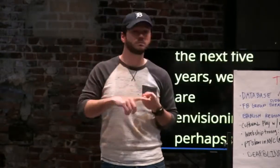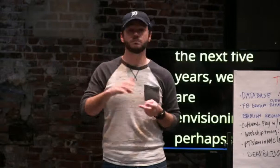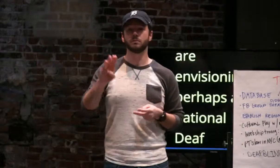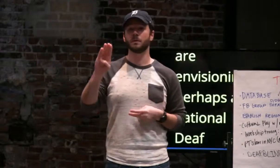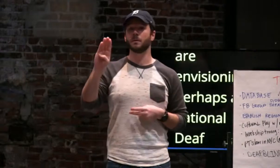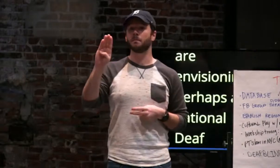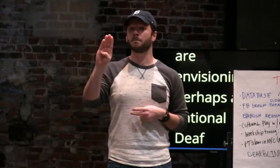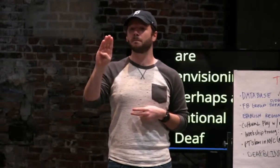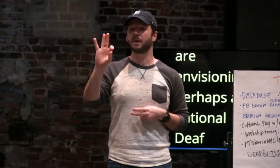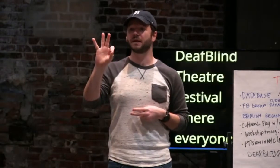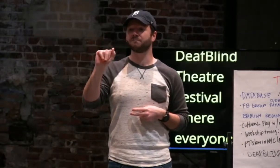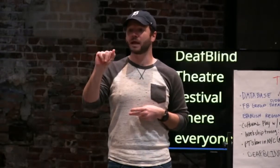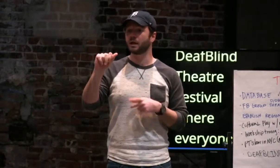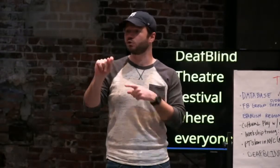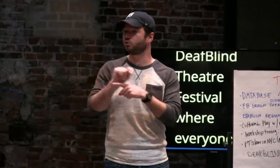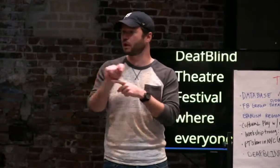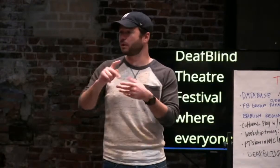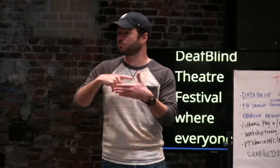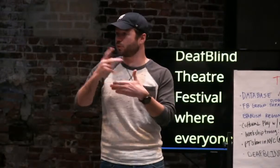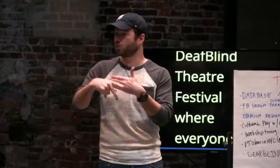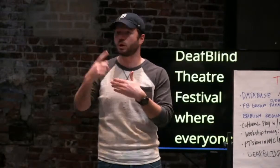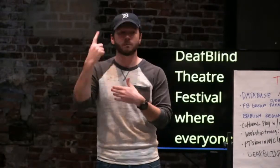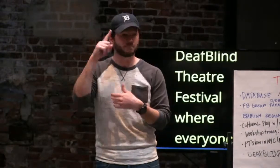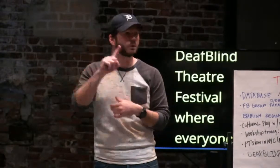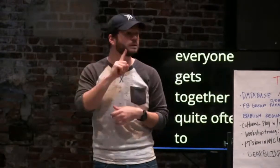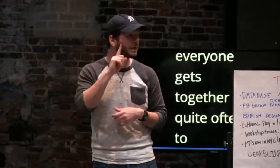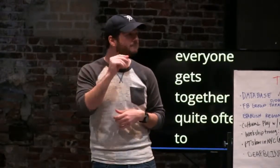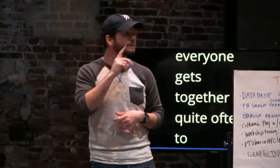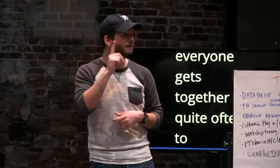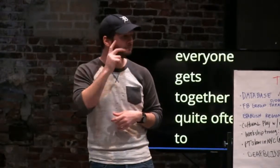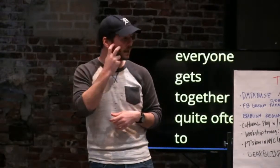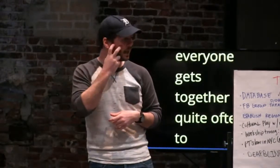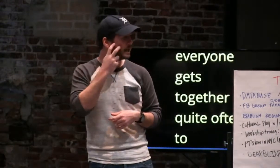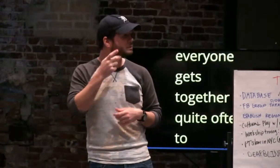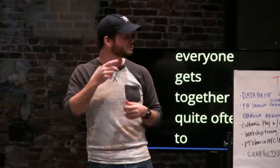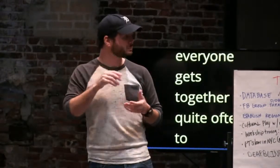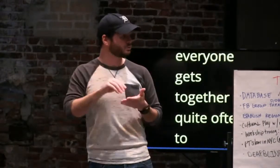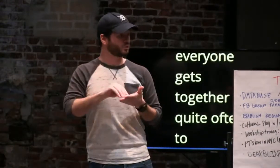to showcase a degree program.